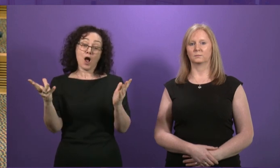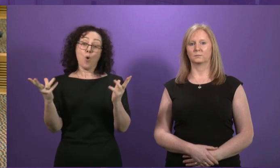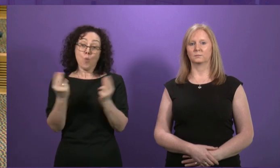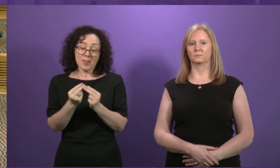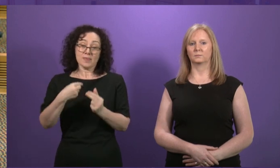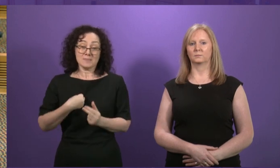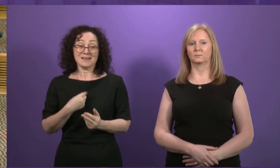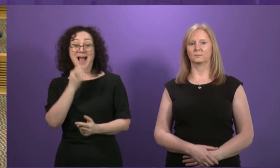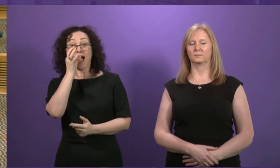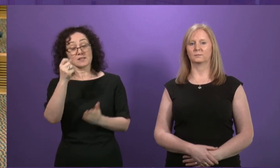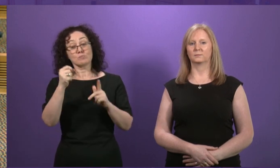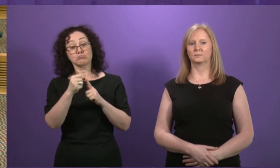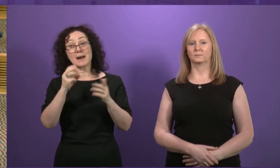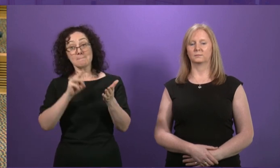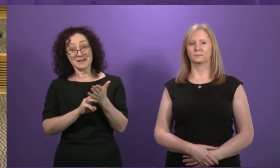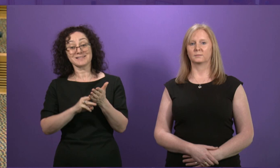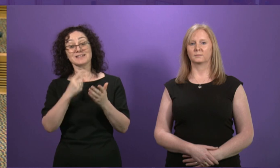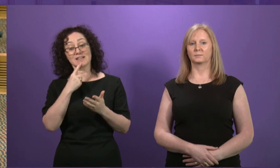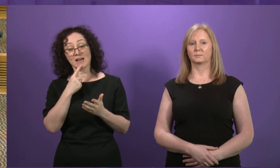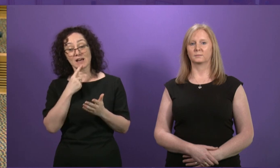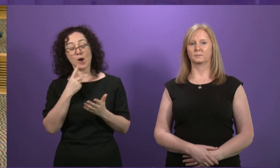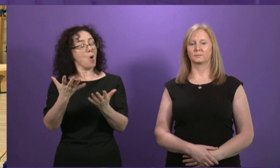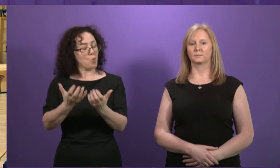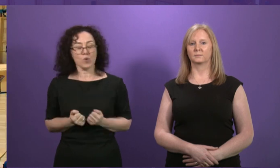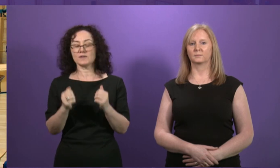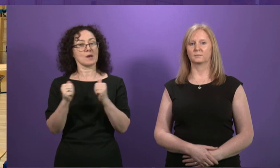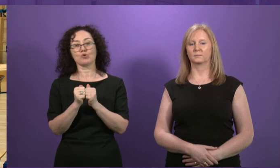out a no-deal Brexit at any time—yes or no?